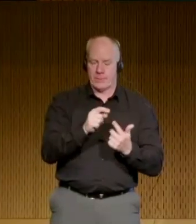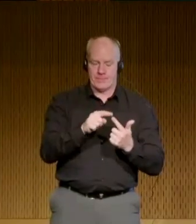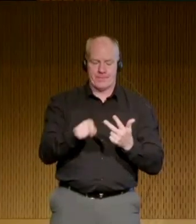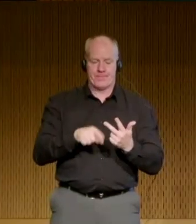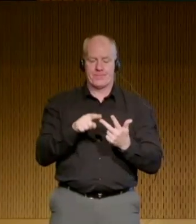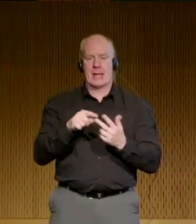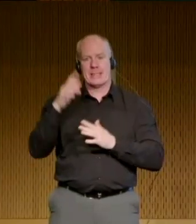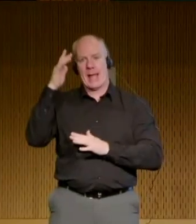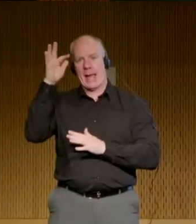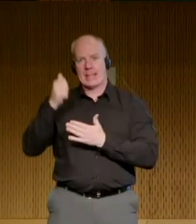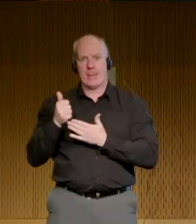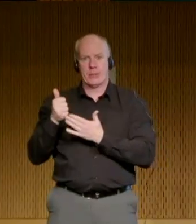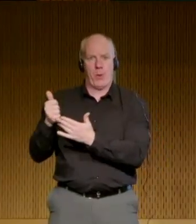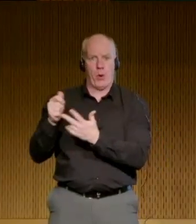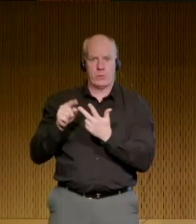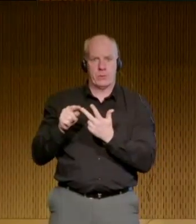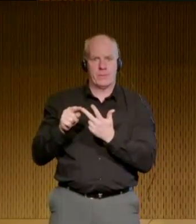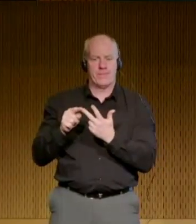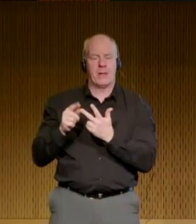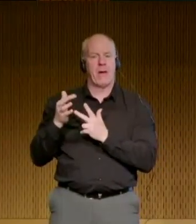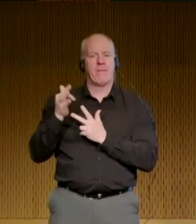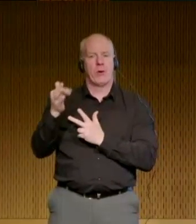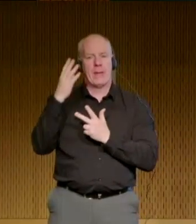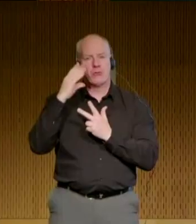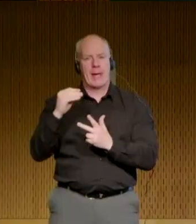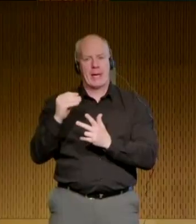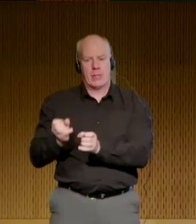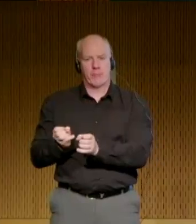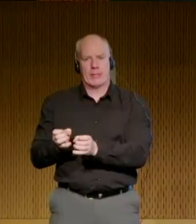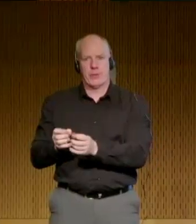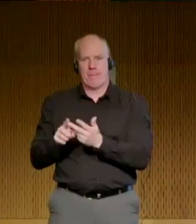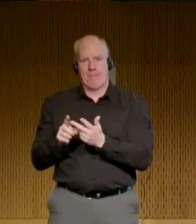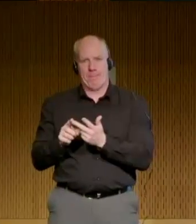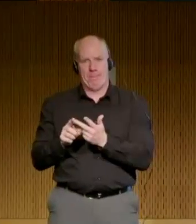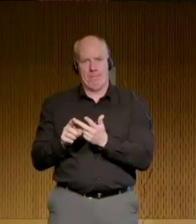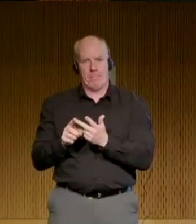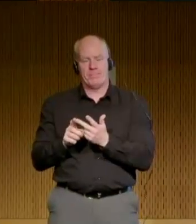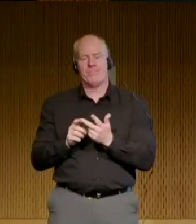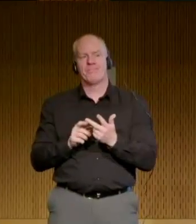our academic supports for further education and apprenticeships and that's myself and